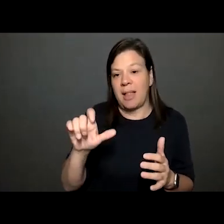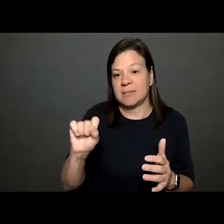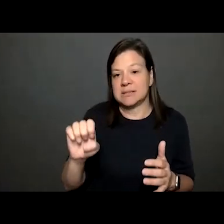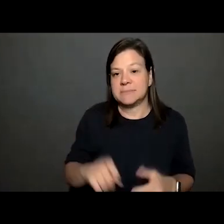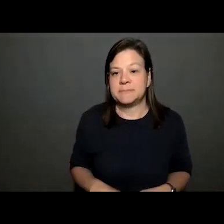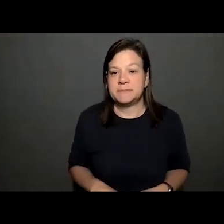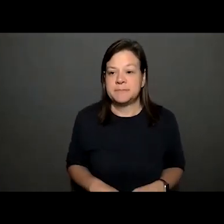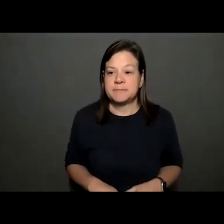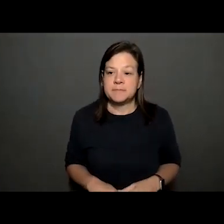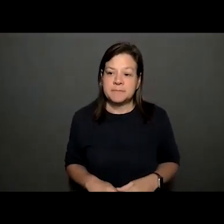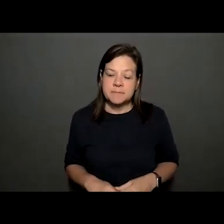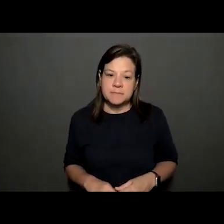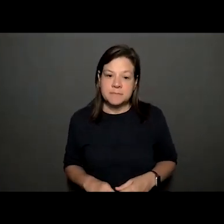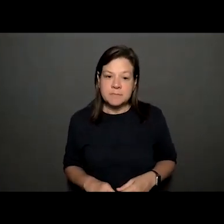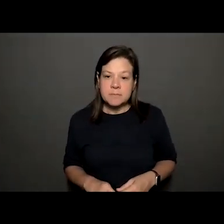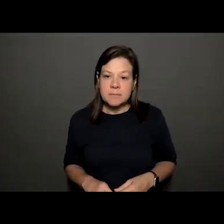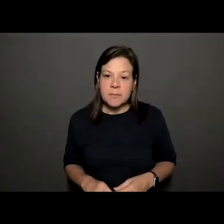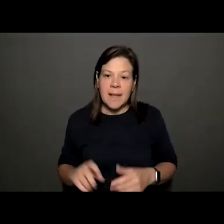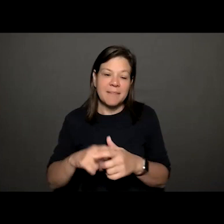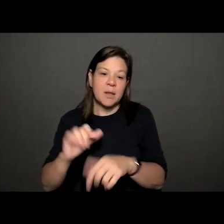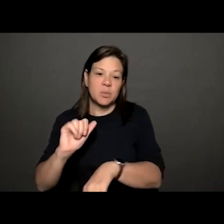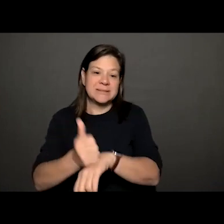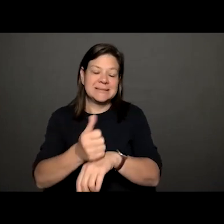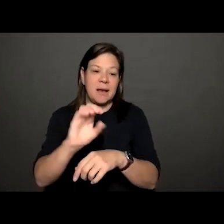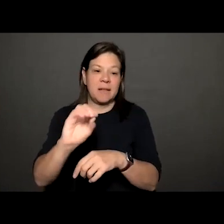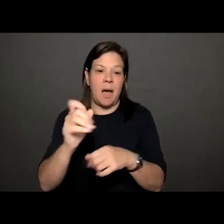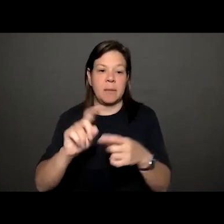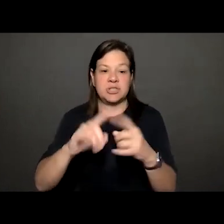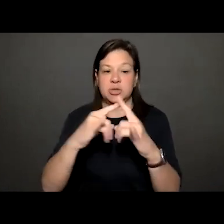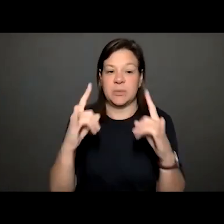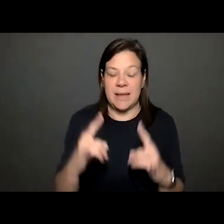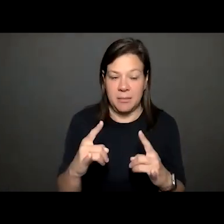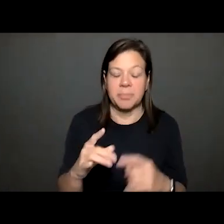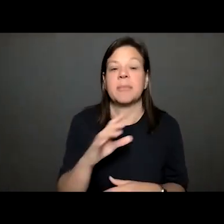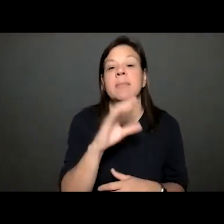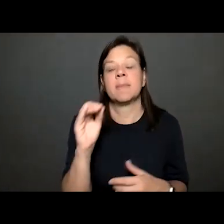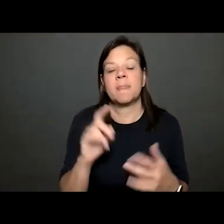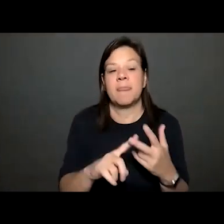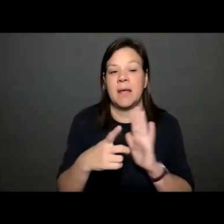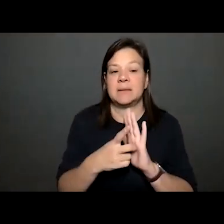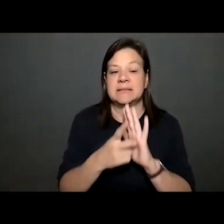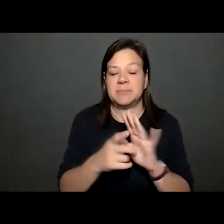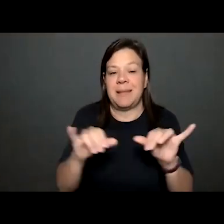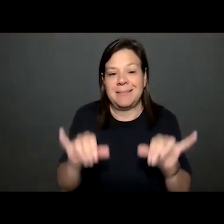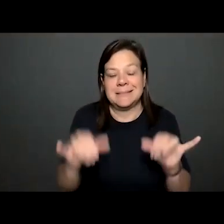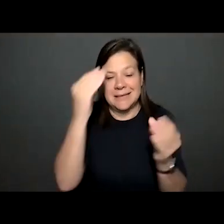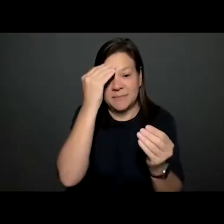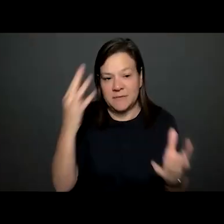CAMP. AND WE ARE DISPLAYING THE SAME INFORMATION, THE NAME, THE START DATE, THE END DATE, DESCRIPTION, HERE'S WHERE